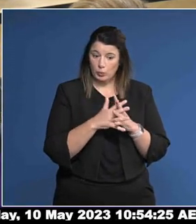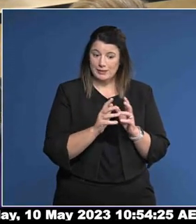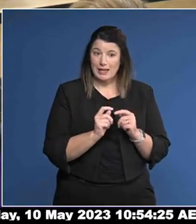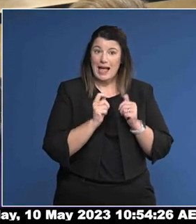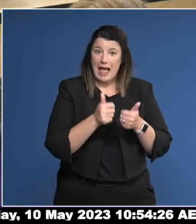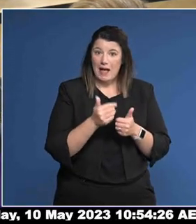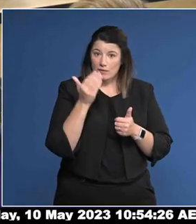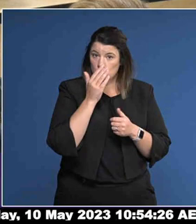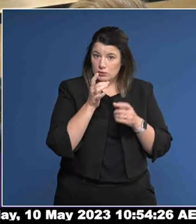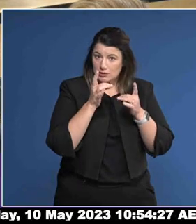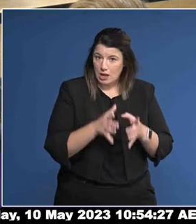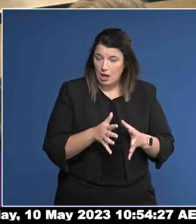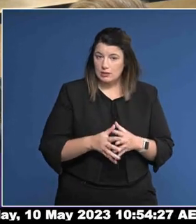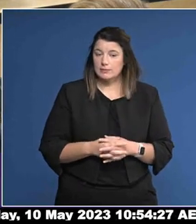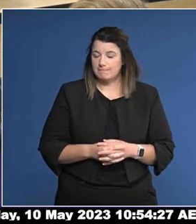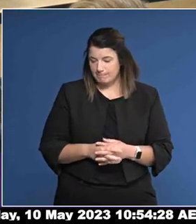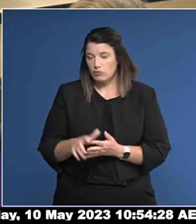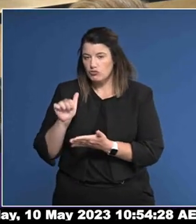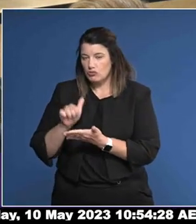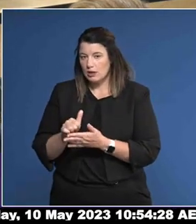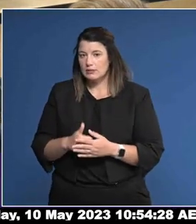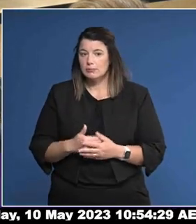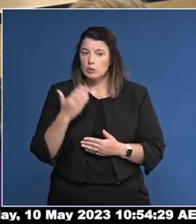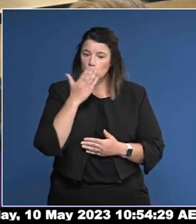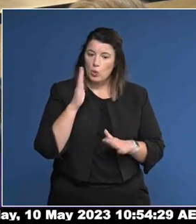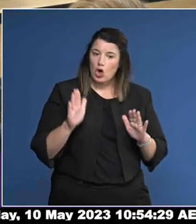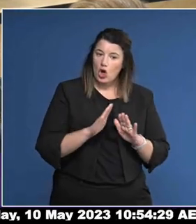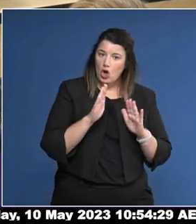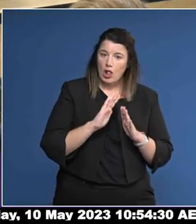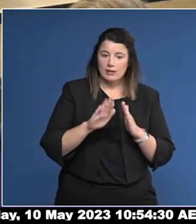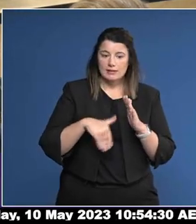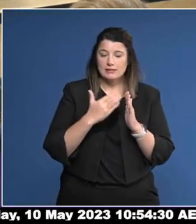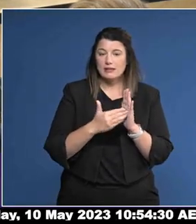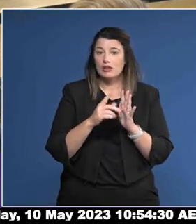correct? MS STEVENSON: Yes, correct. So school holidays is to the end of January. Yes.